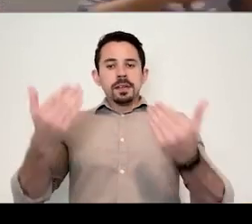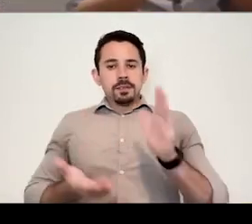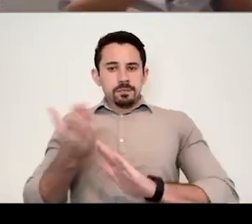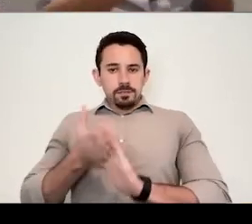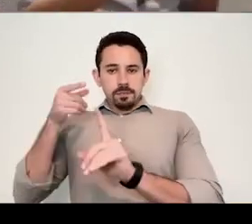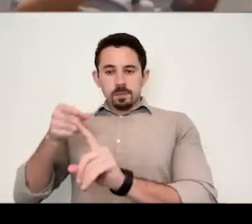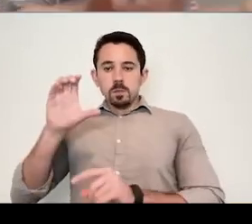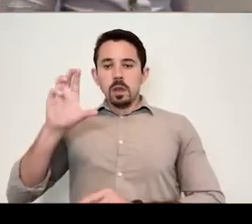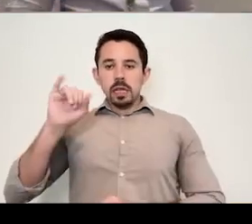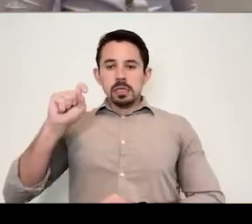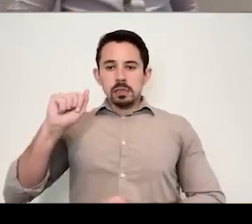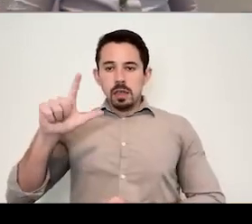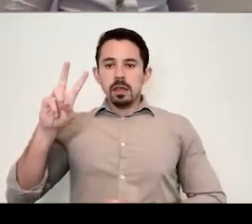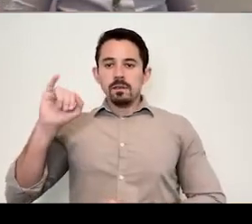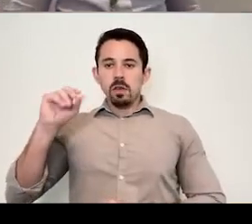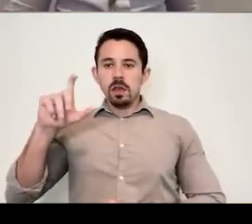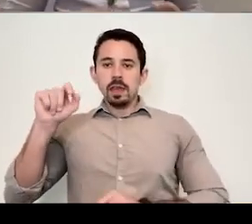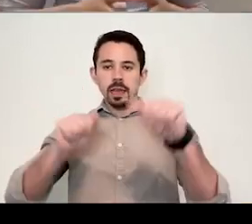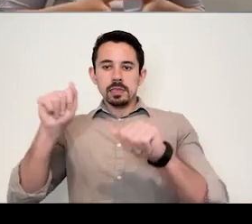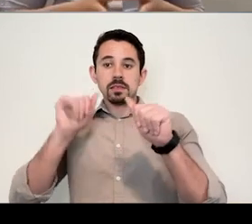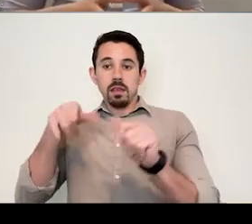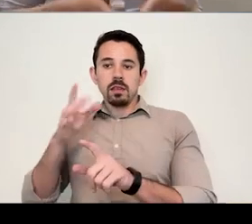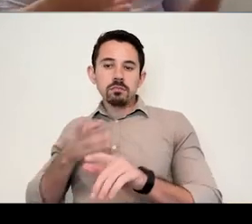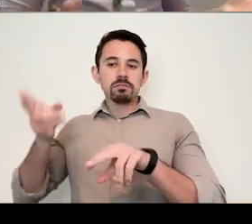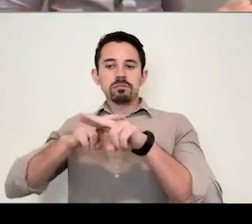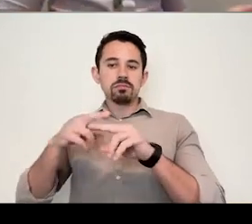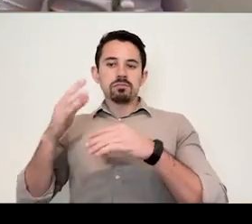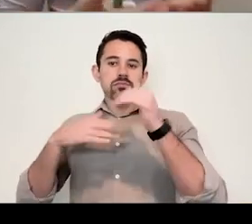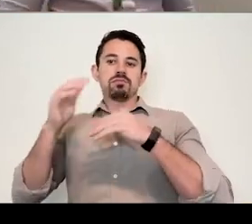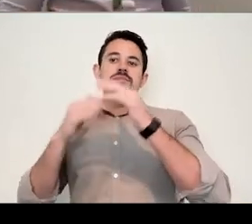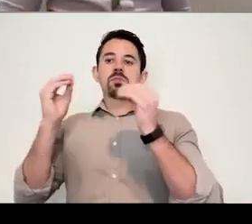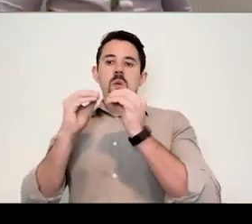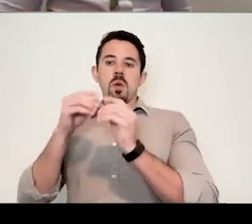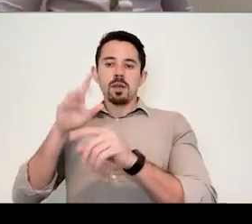So to begin investigating the role of the PelA hydrolase, I performed a crystal violet assay